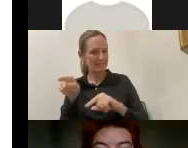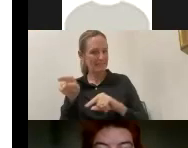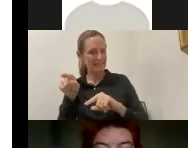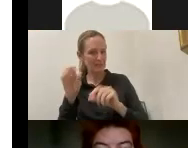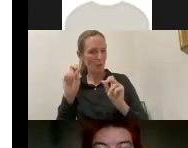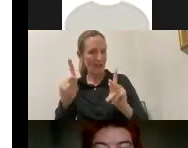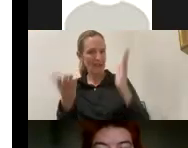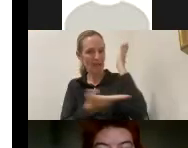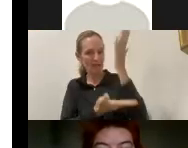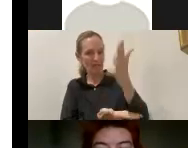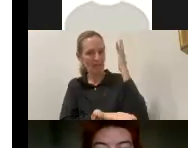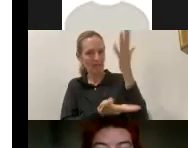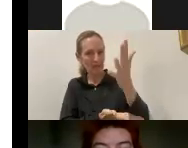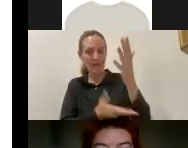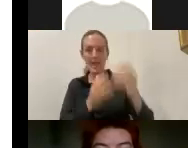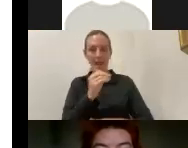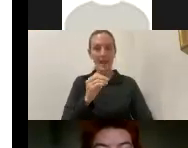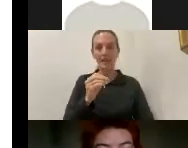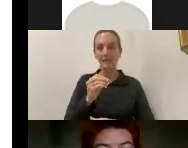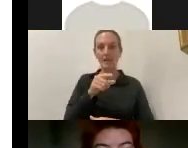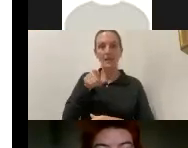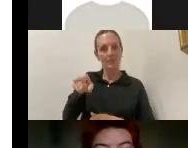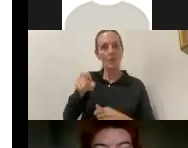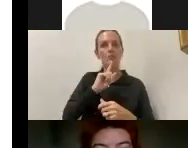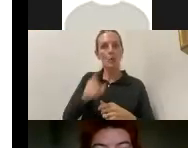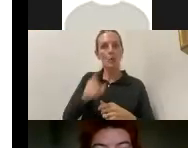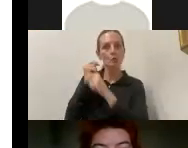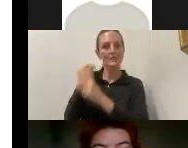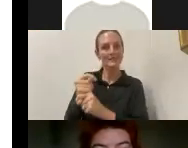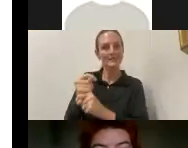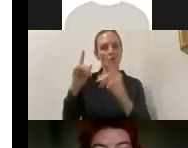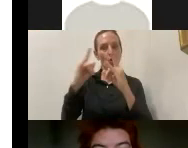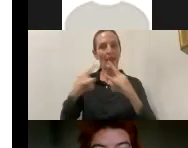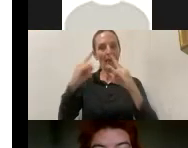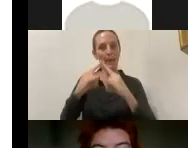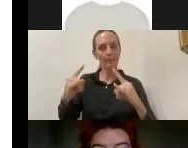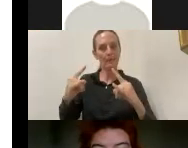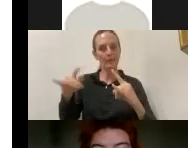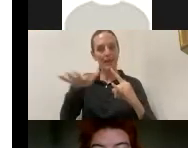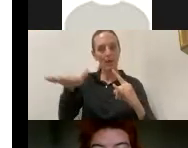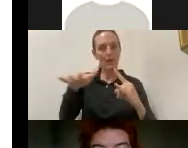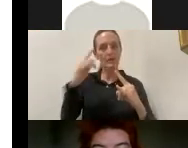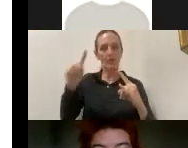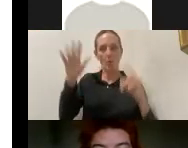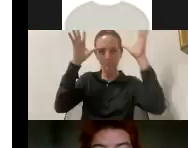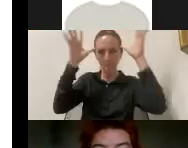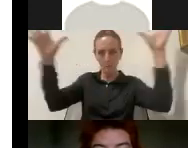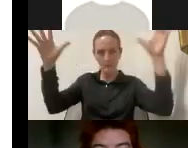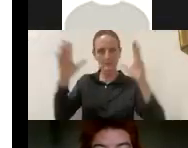And a lot of these people have traditional campgrounds as well that they go to for moose hunting season that are being affected by logging.